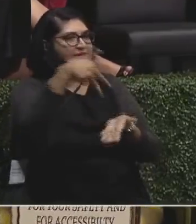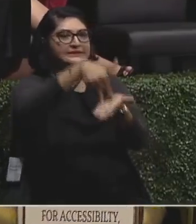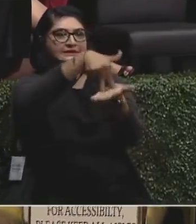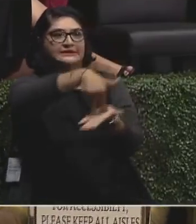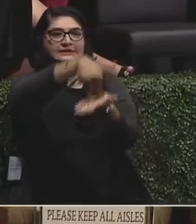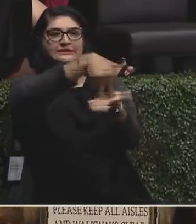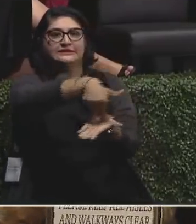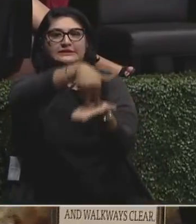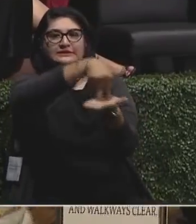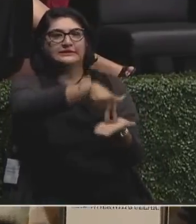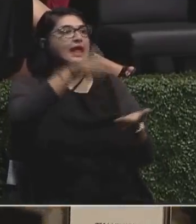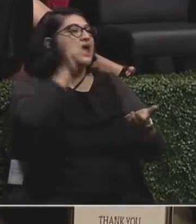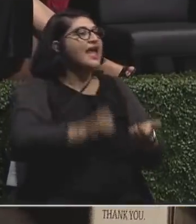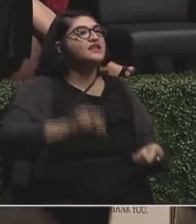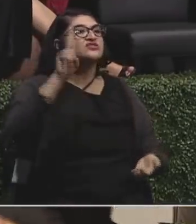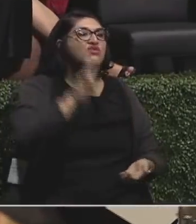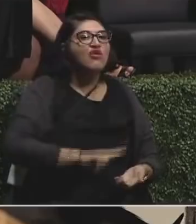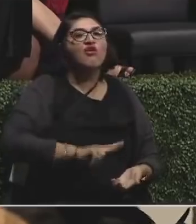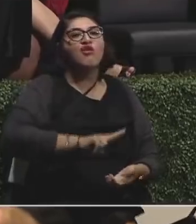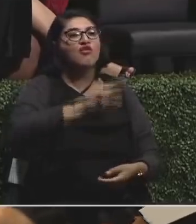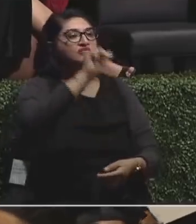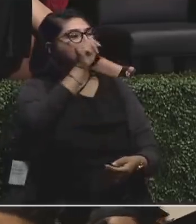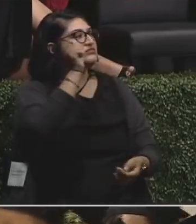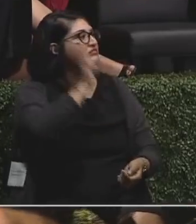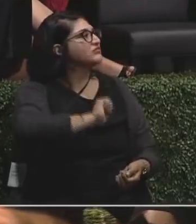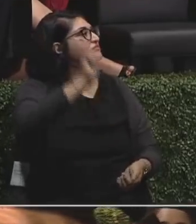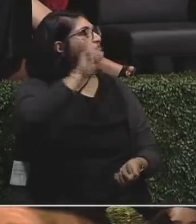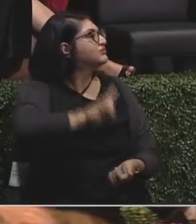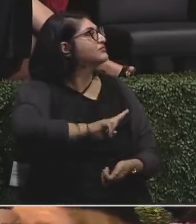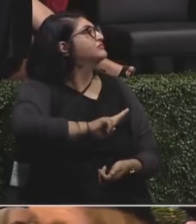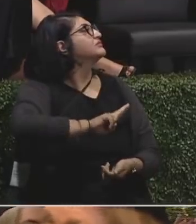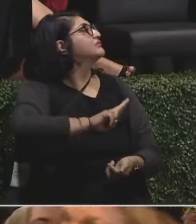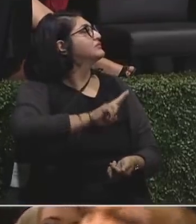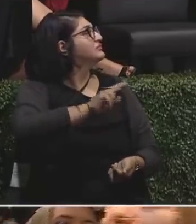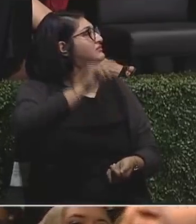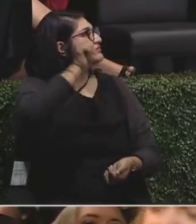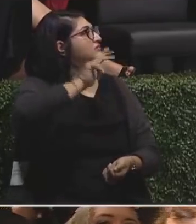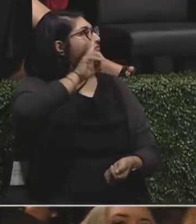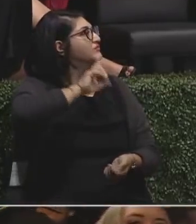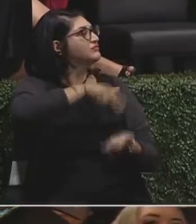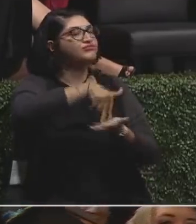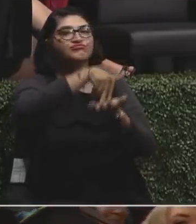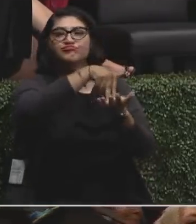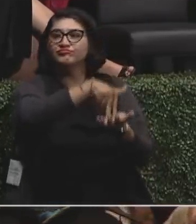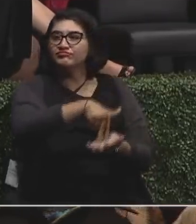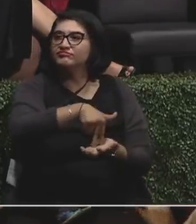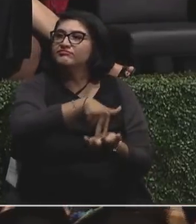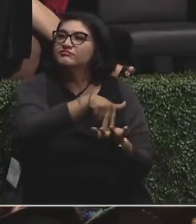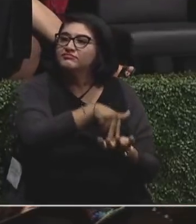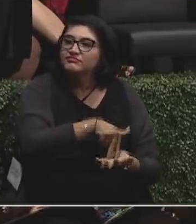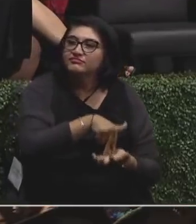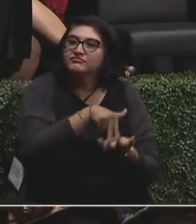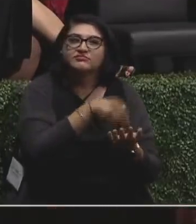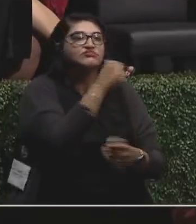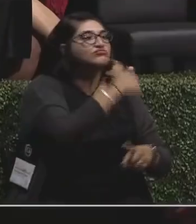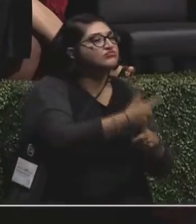ALL RIGHT, LET'S OUT OF THE GRANDMOTHERS AND GRANDFATHERS. GRANDMOTHERS AND GRANDFATHERS. YOU TOO. EVERYBODY, STAY